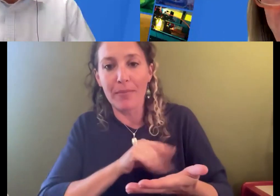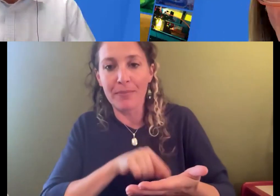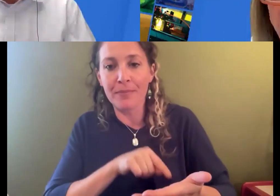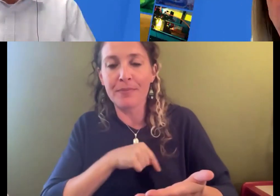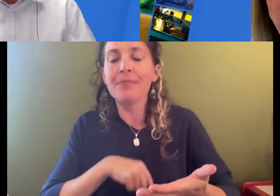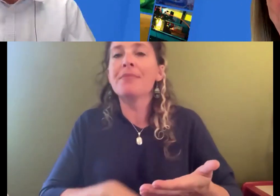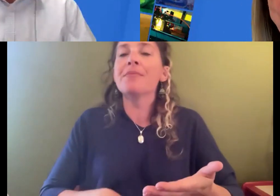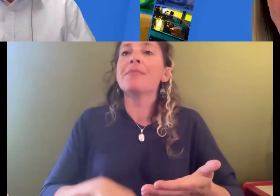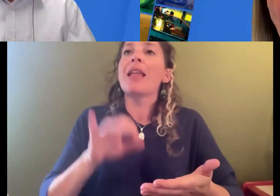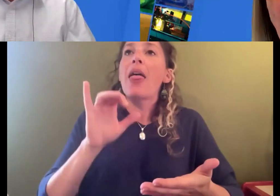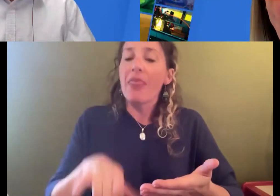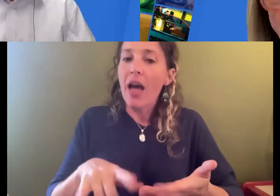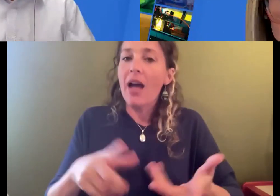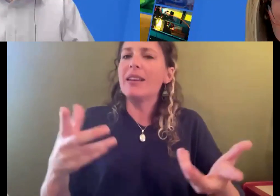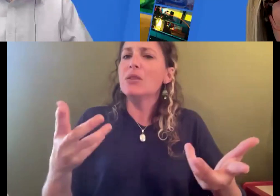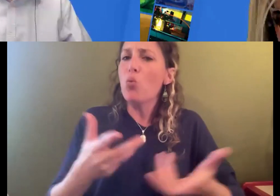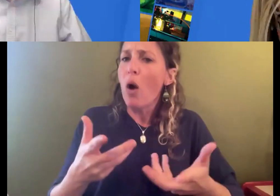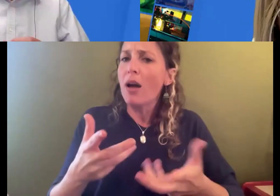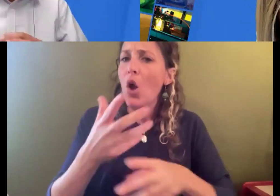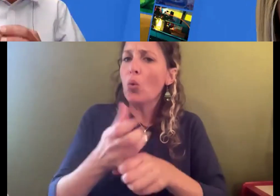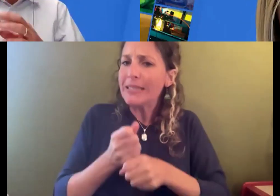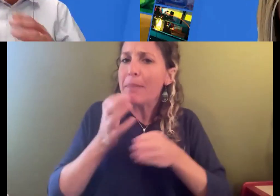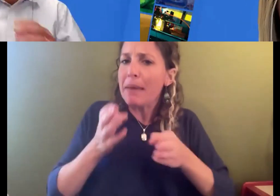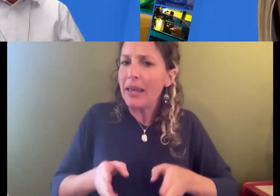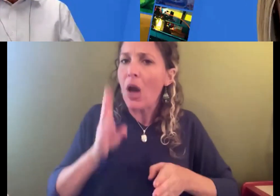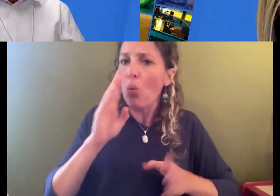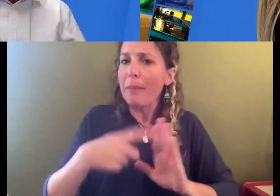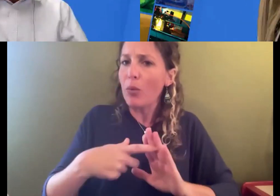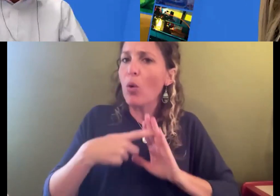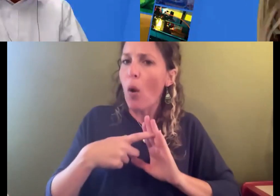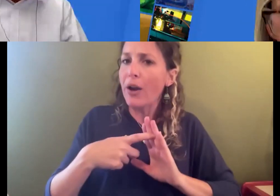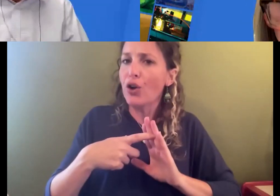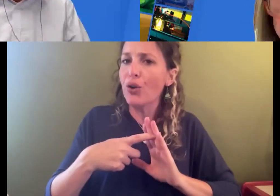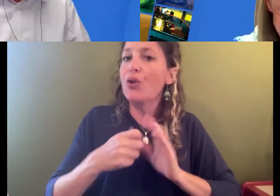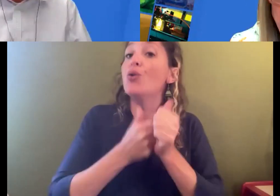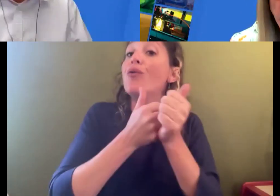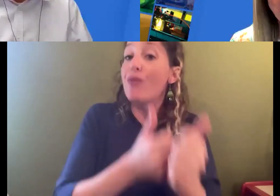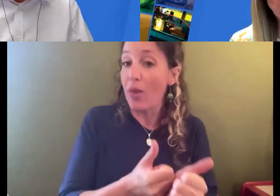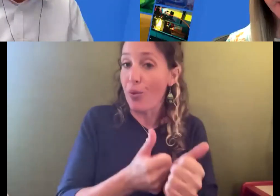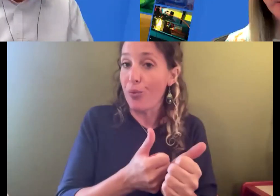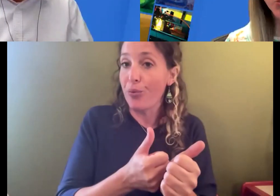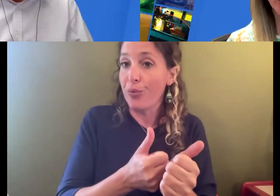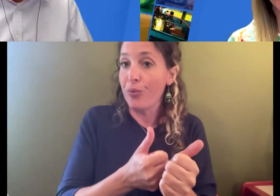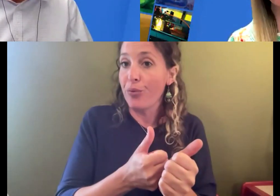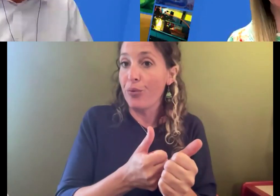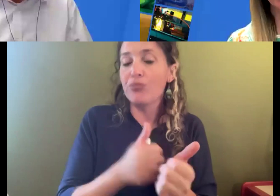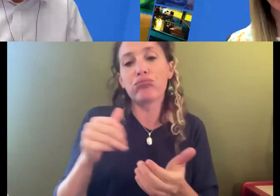what a recipient will be required to follow. There are some nuances there,